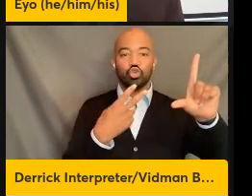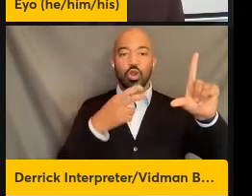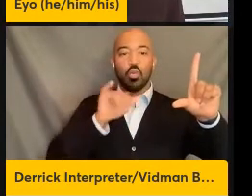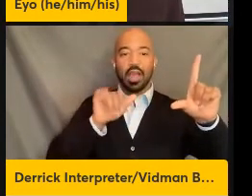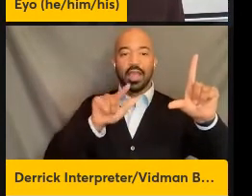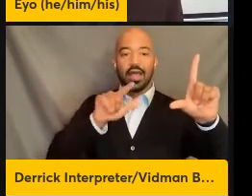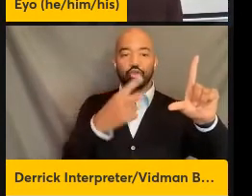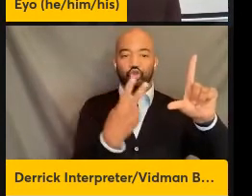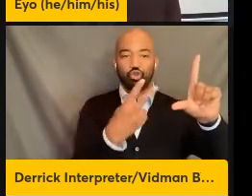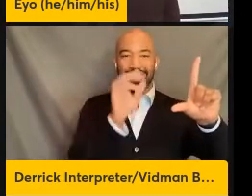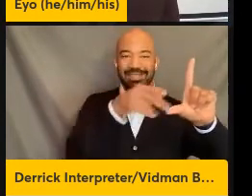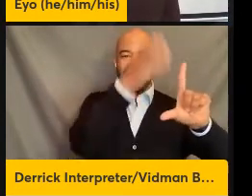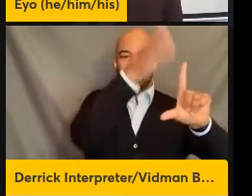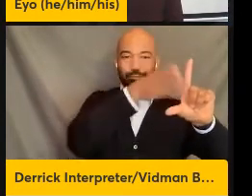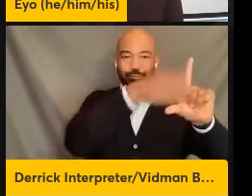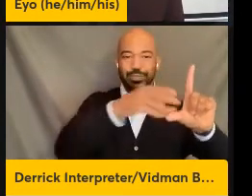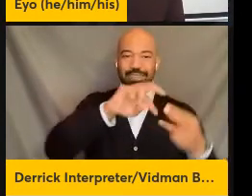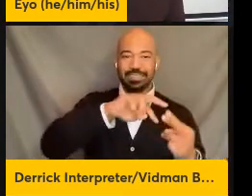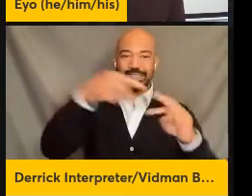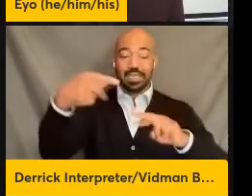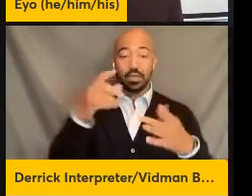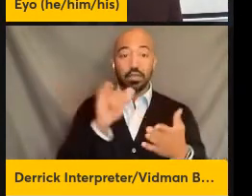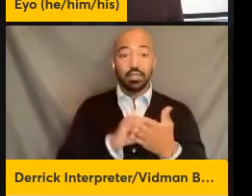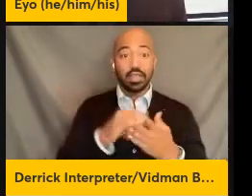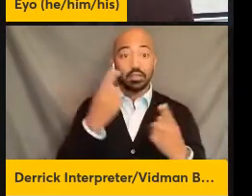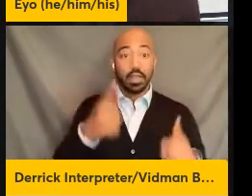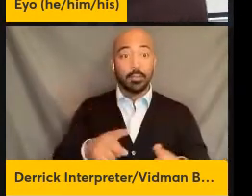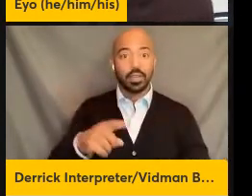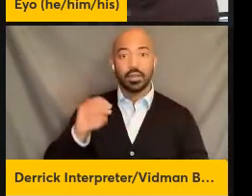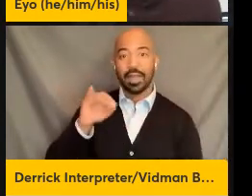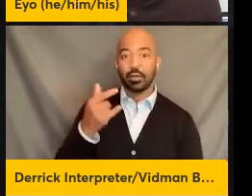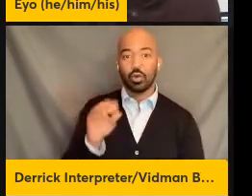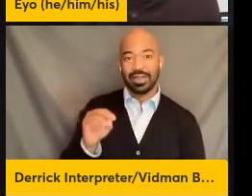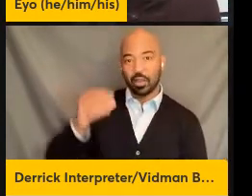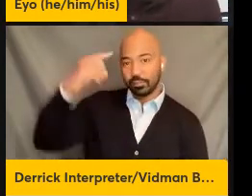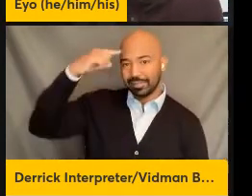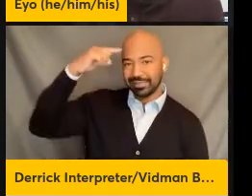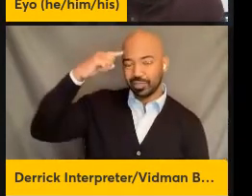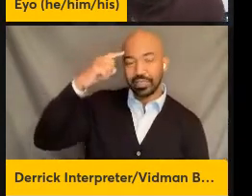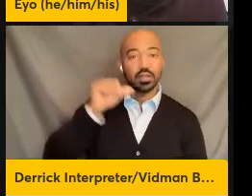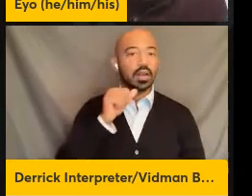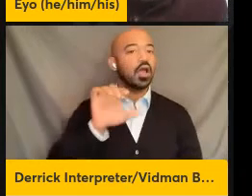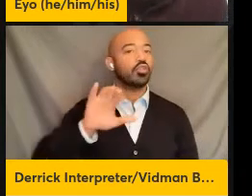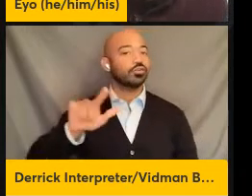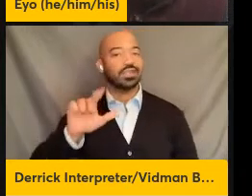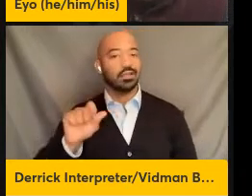gene, again, is uniquely expressed by microglia in the brain, it's not expressed by all the cell types in the brain, but it's